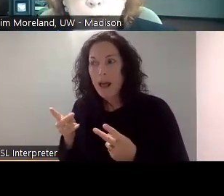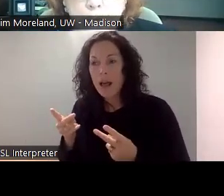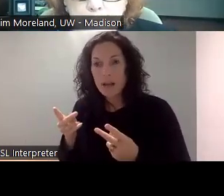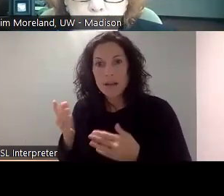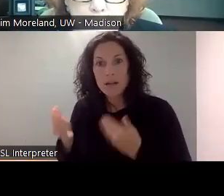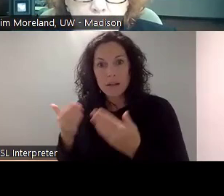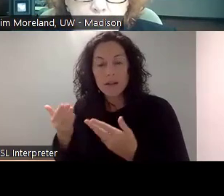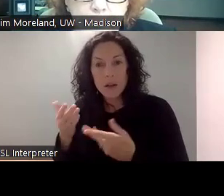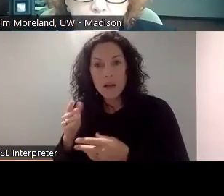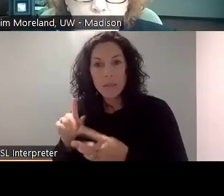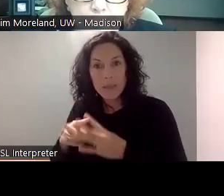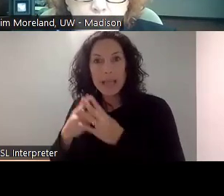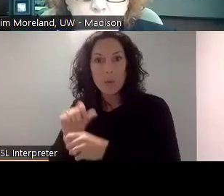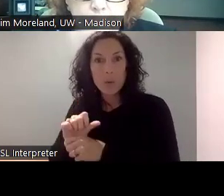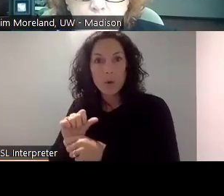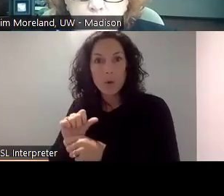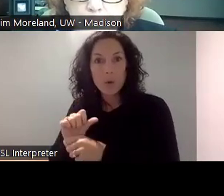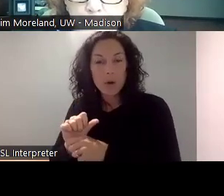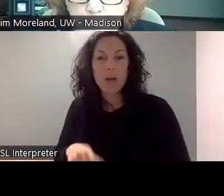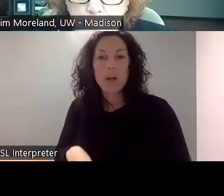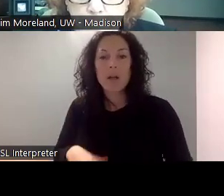The three months allows for periods of time